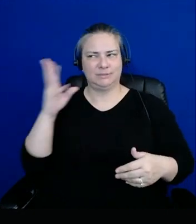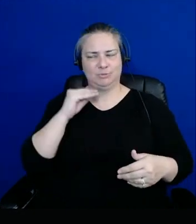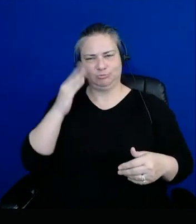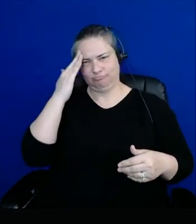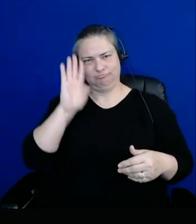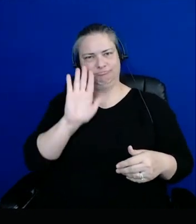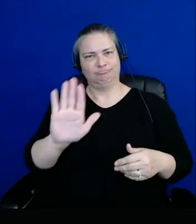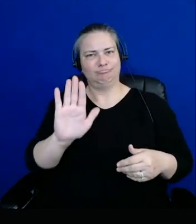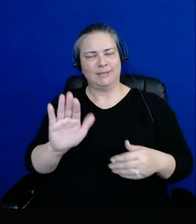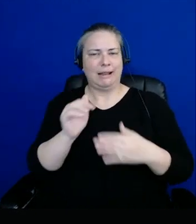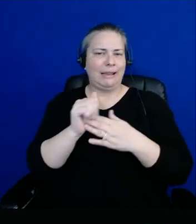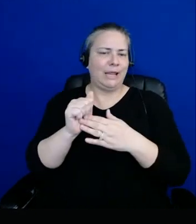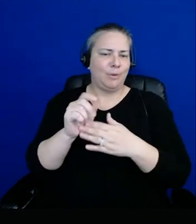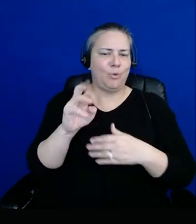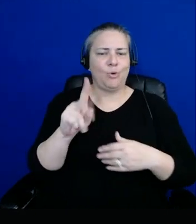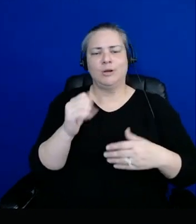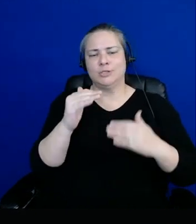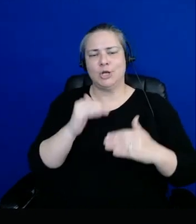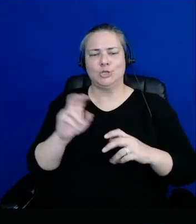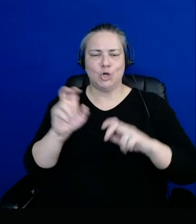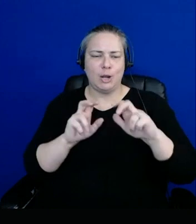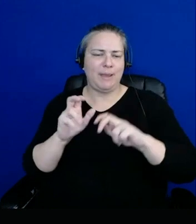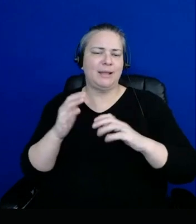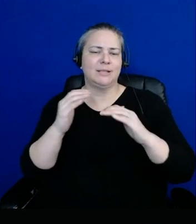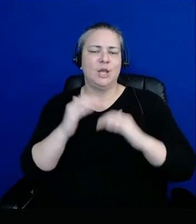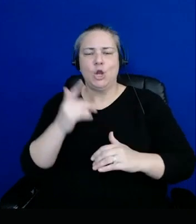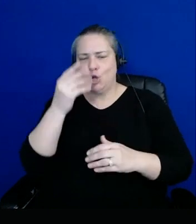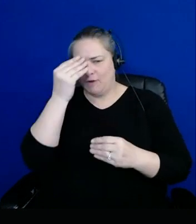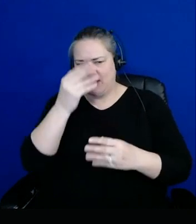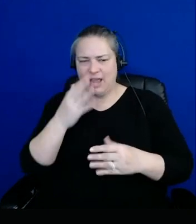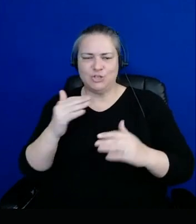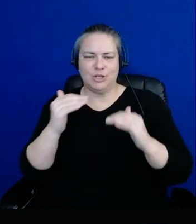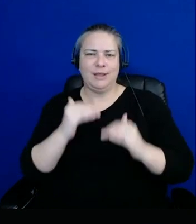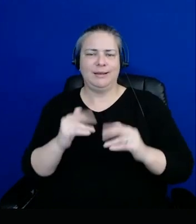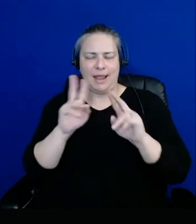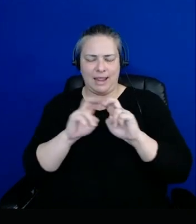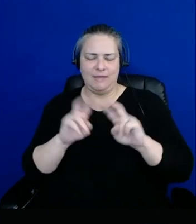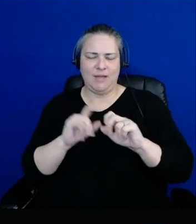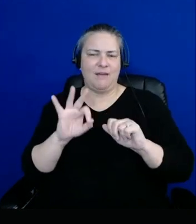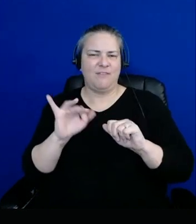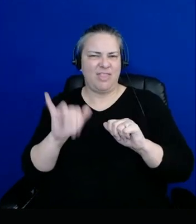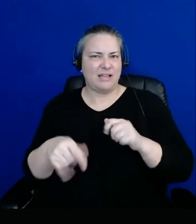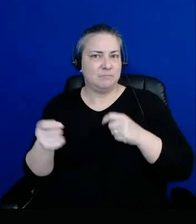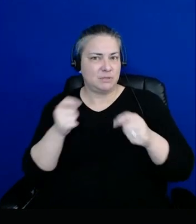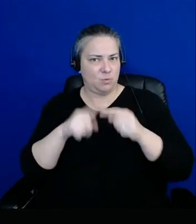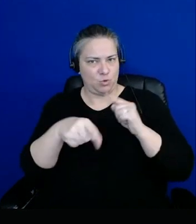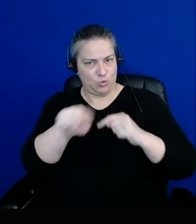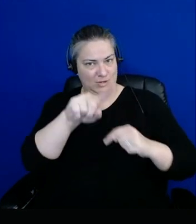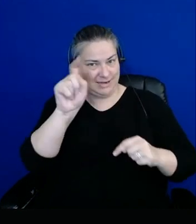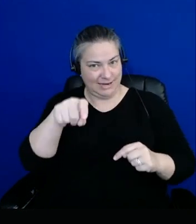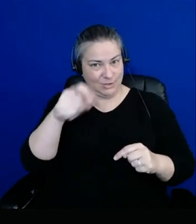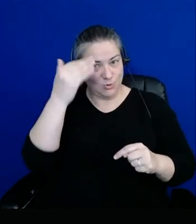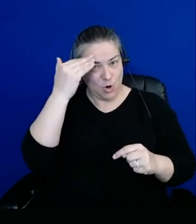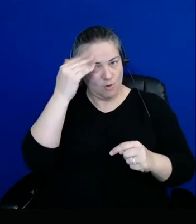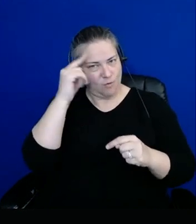like leaderboards, tournaments, notifications and the analytics and traffic management that you need to manage your game.